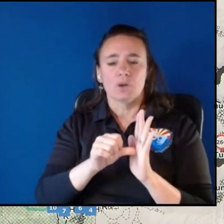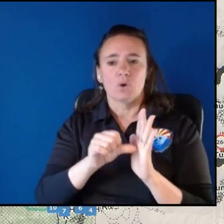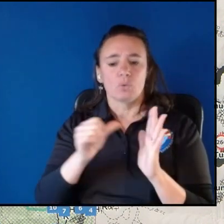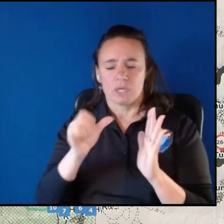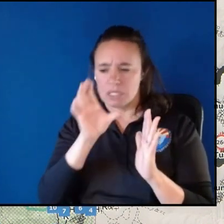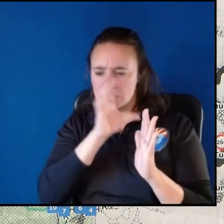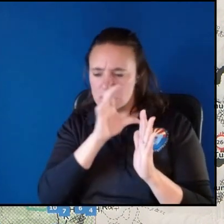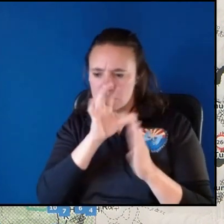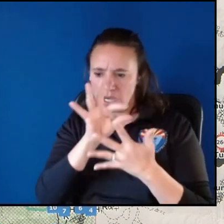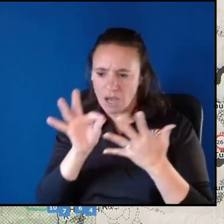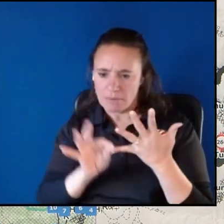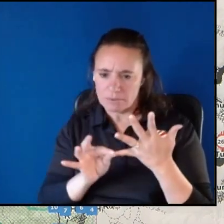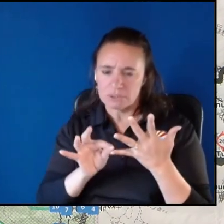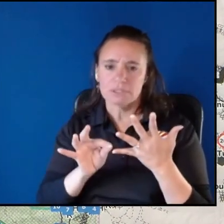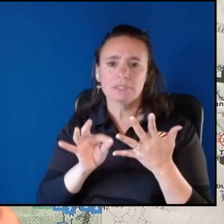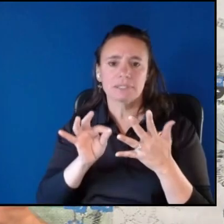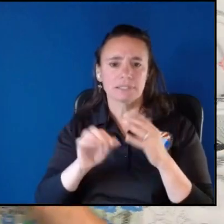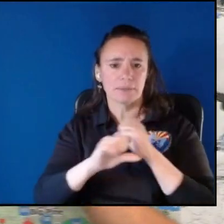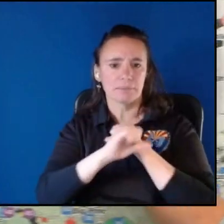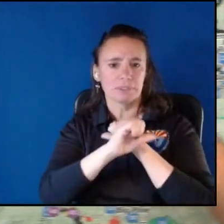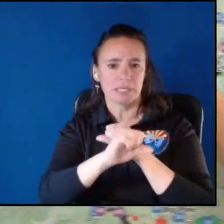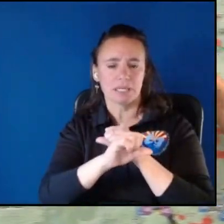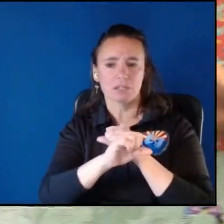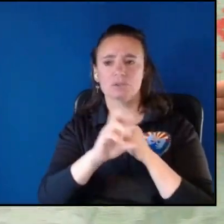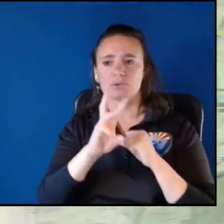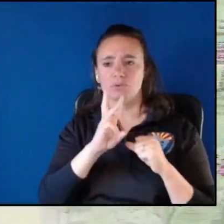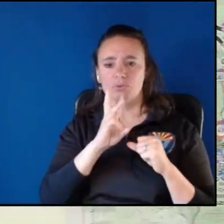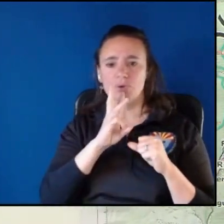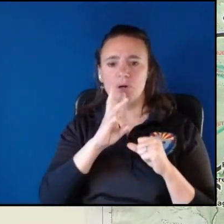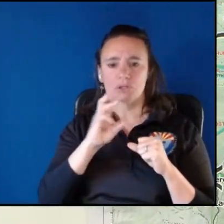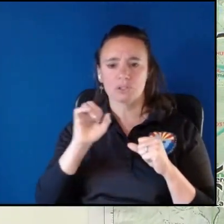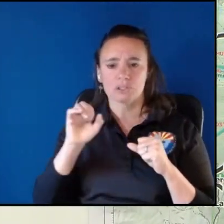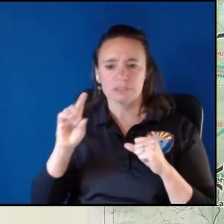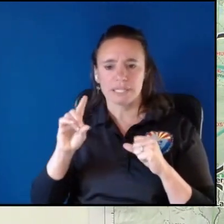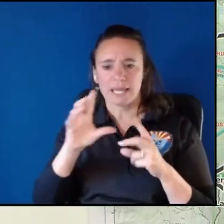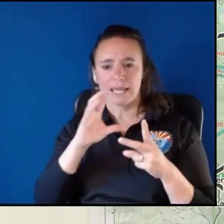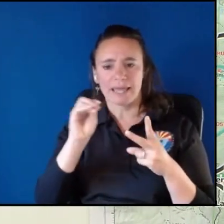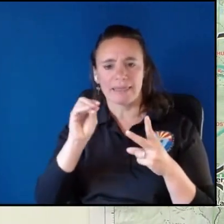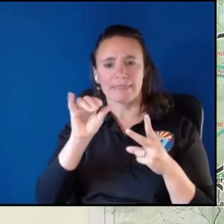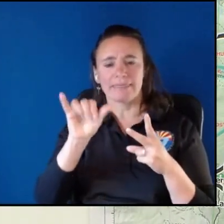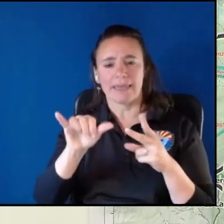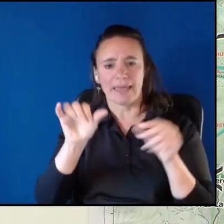watersheds and this area here. Bear Creek and the tributaries that